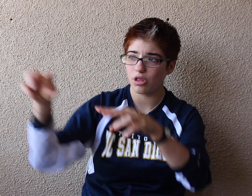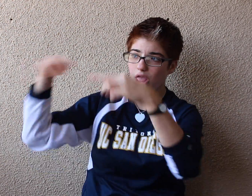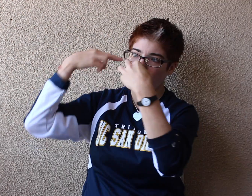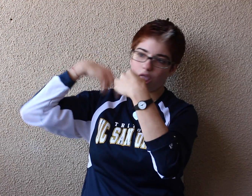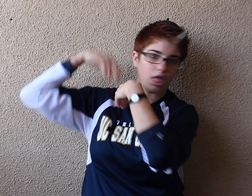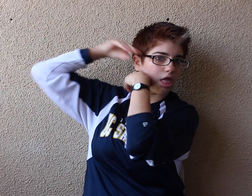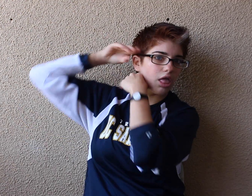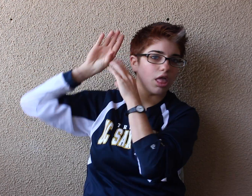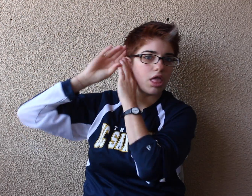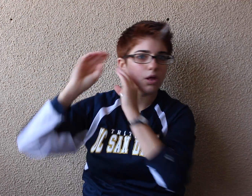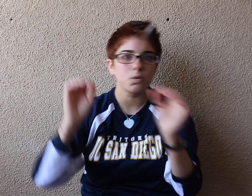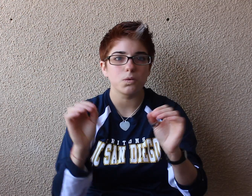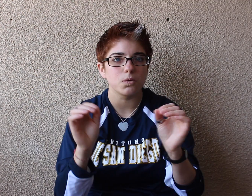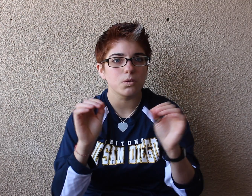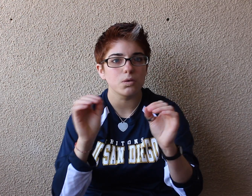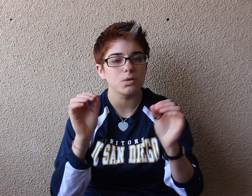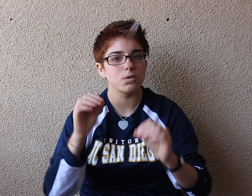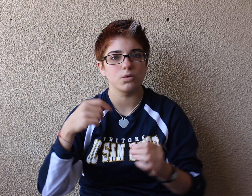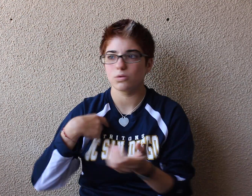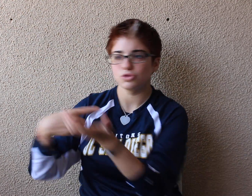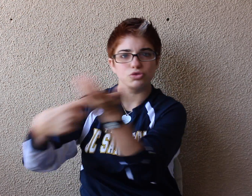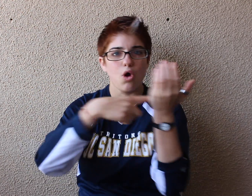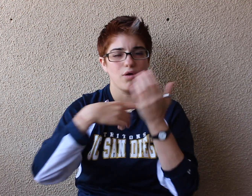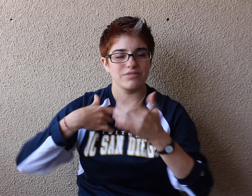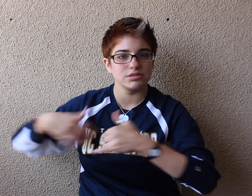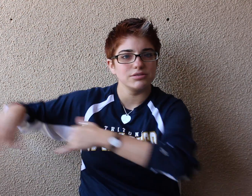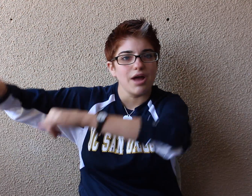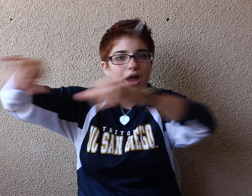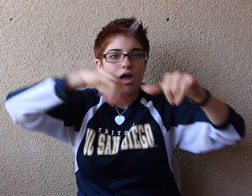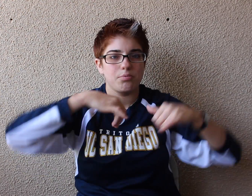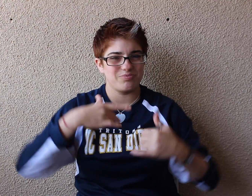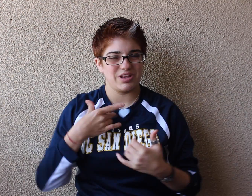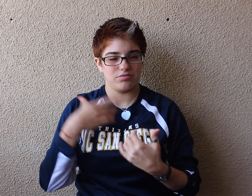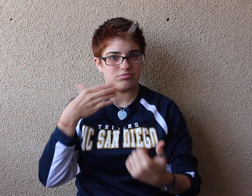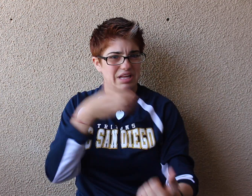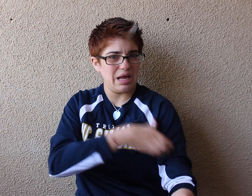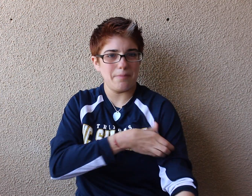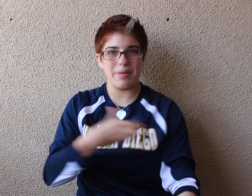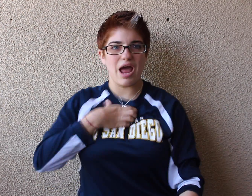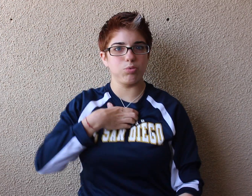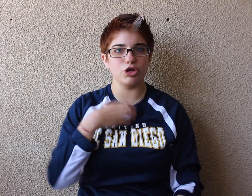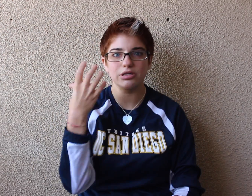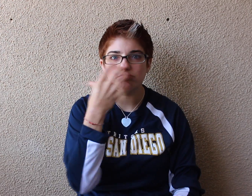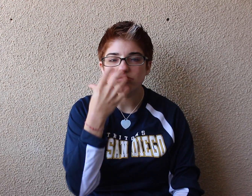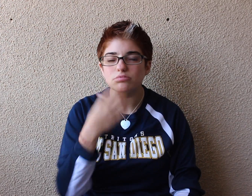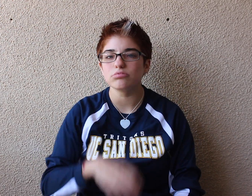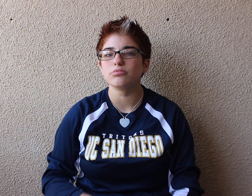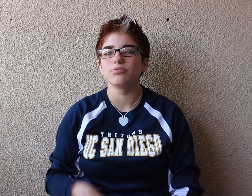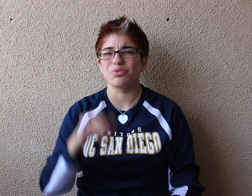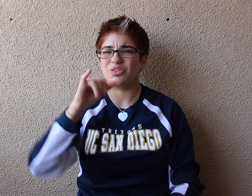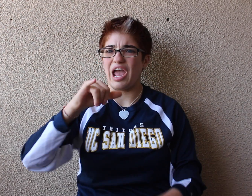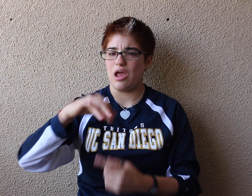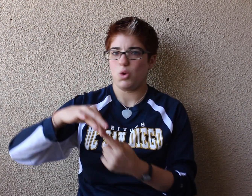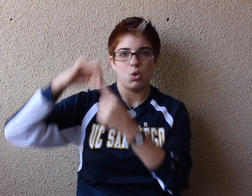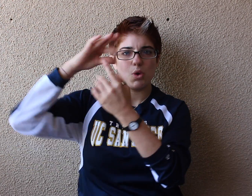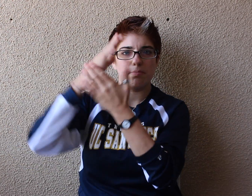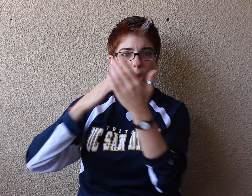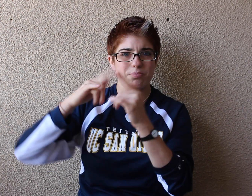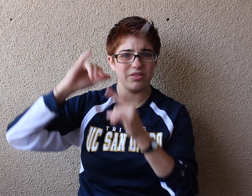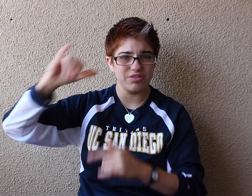There is no awkward staring at us Deaf students for our hearing loss, or making the focus about my hearing. In our class discussion, I felt equal, which was very empowering feeling. I consider this to be the very unique part about this program.